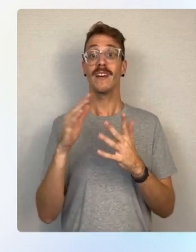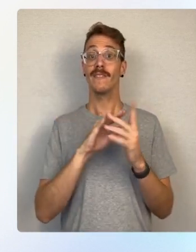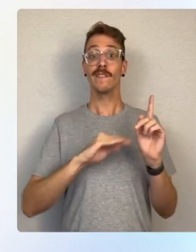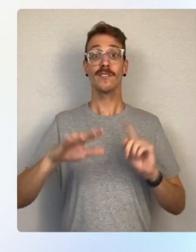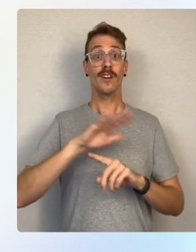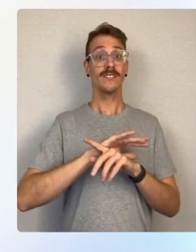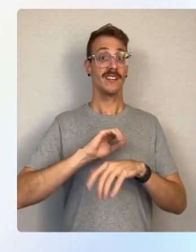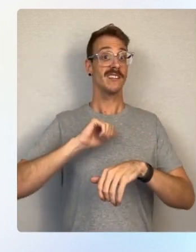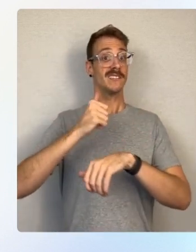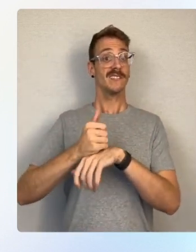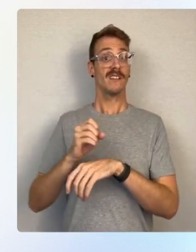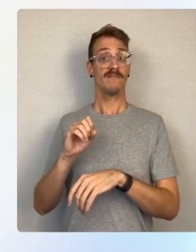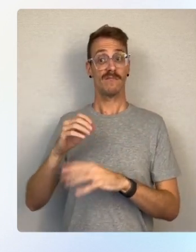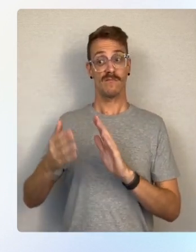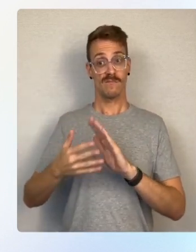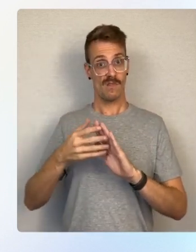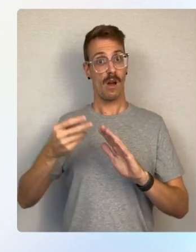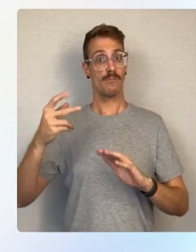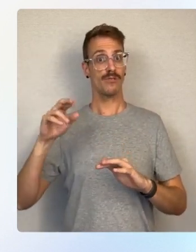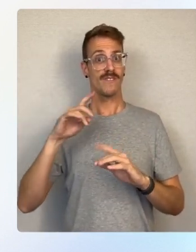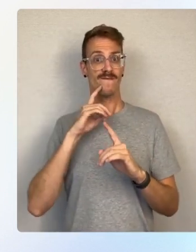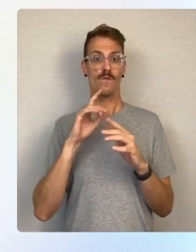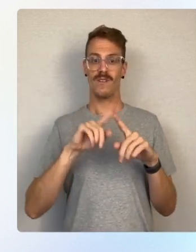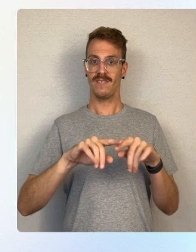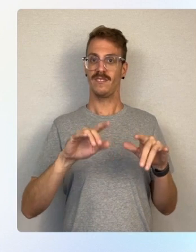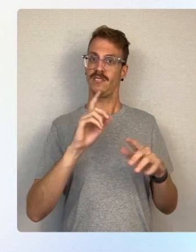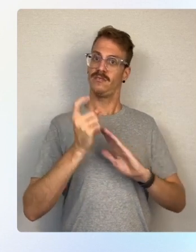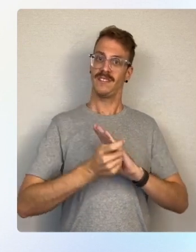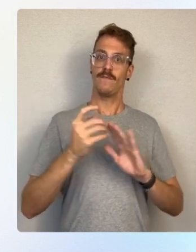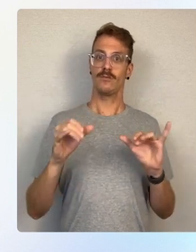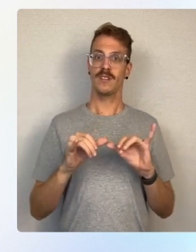and the Context set operation for the default size.